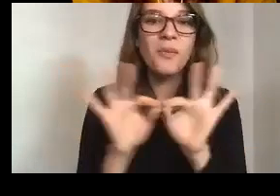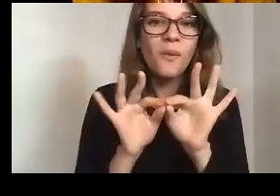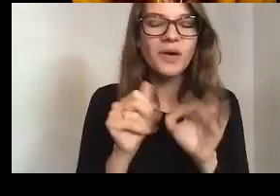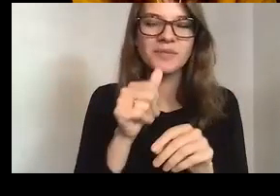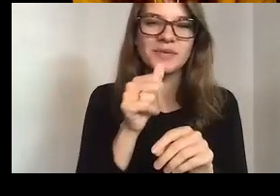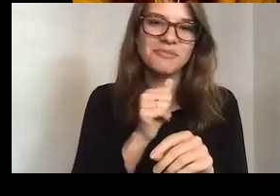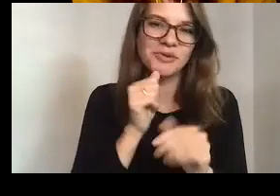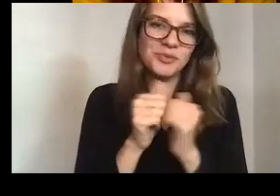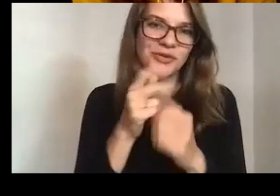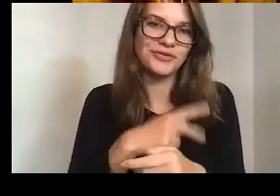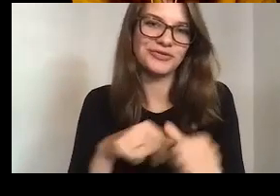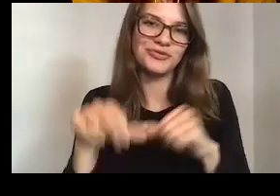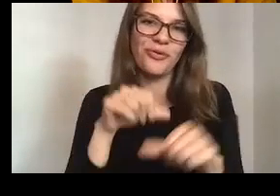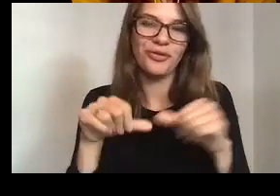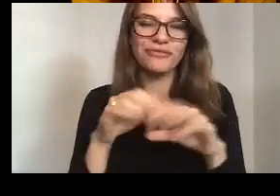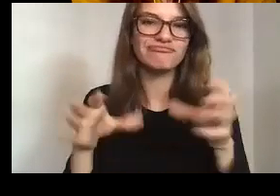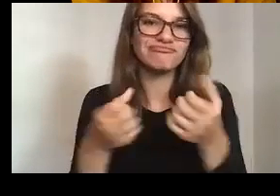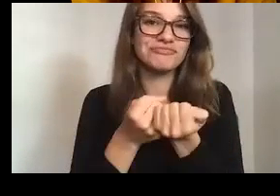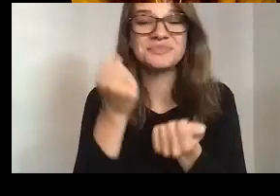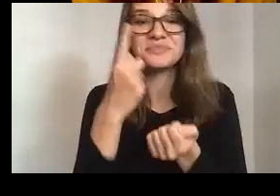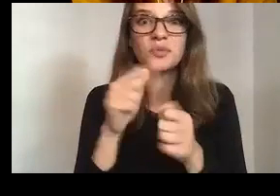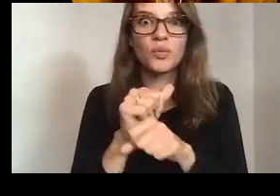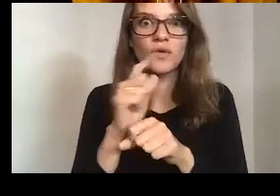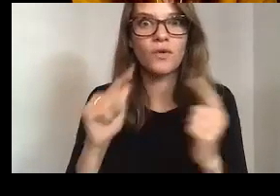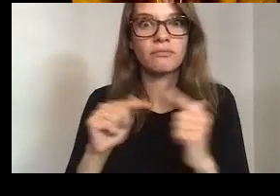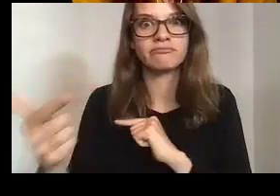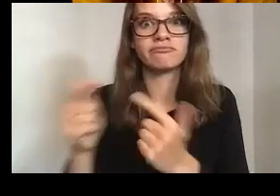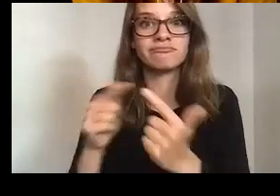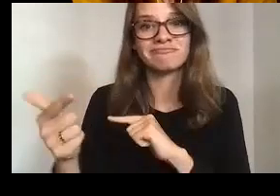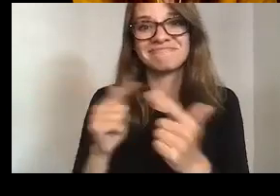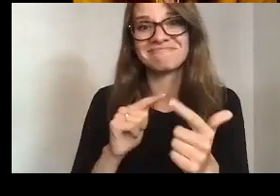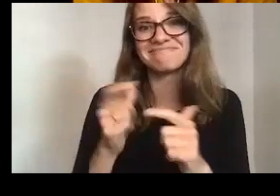this definitely works both ways so you know considering that you know your provider is